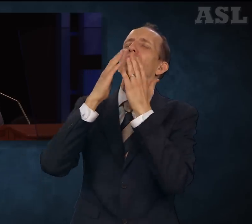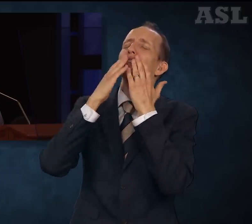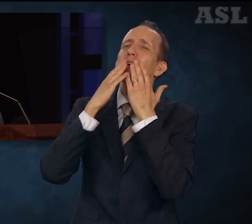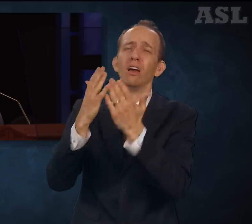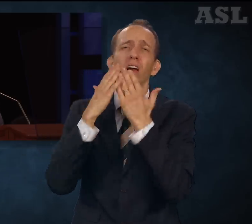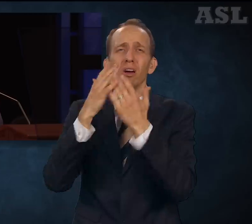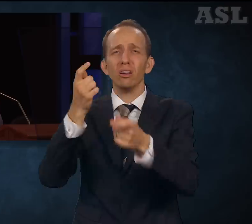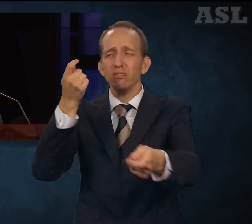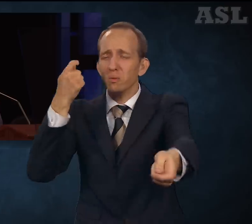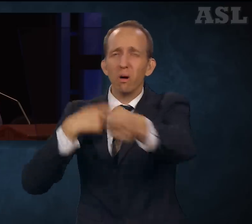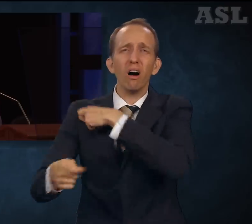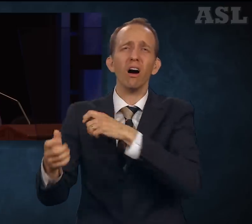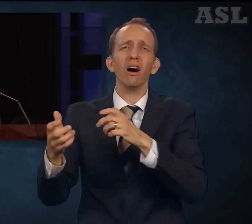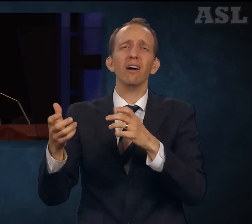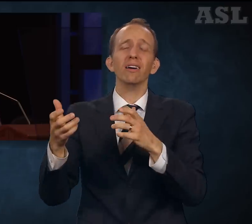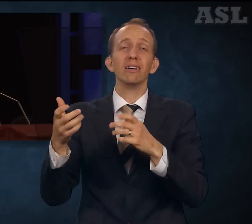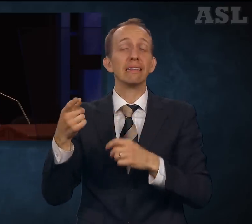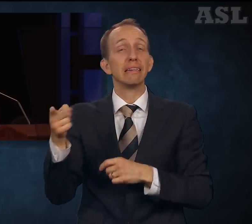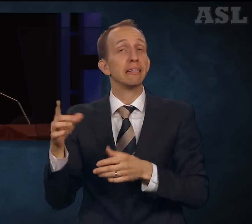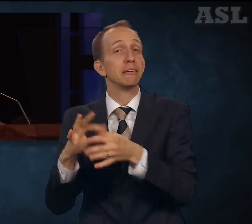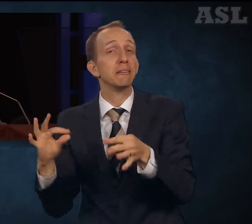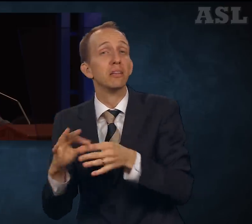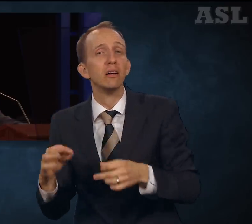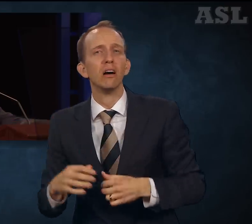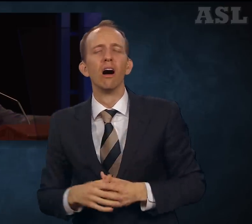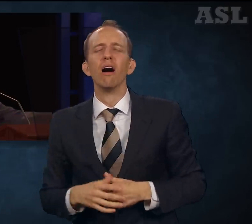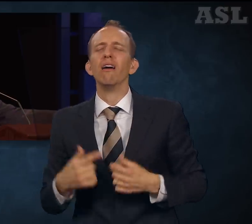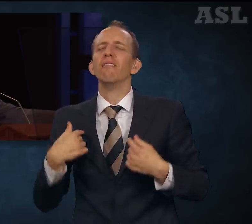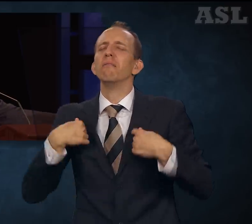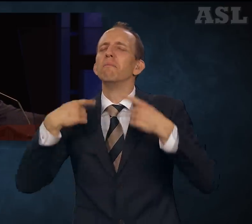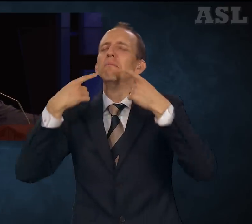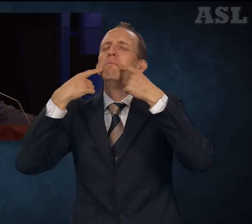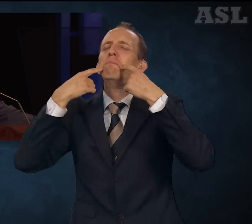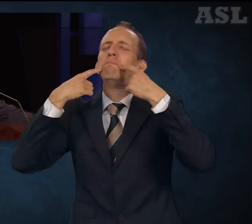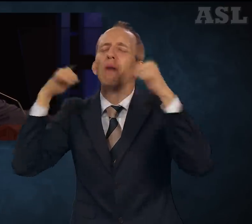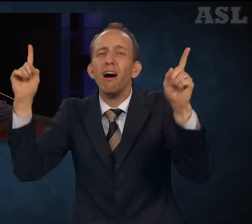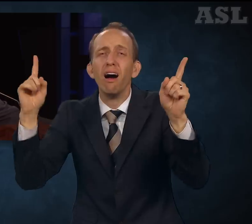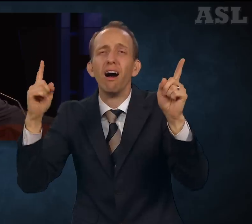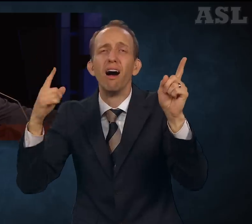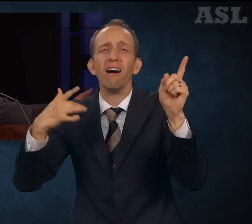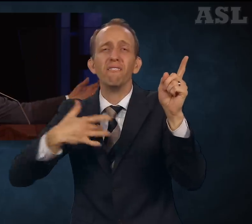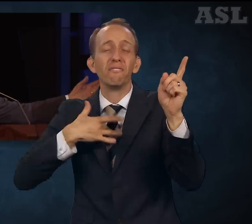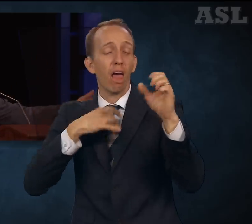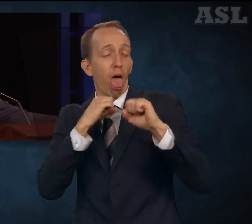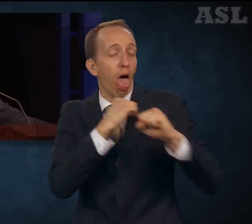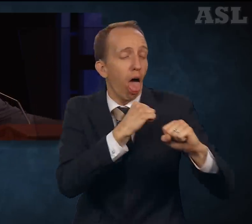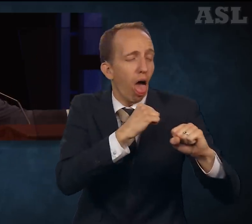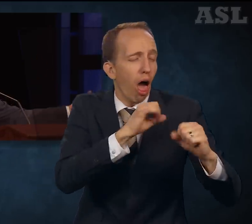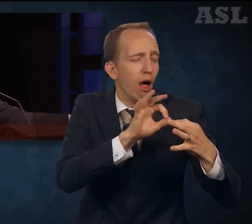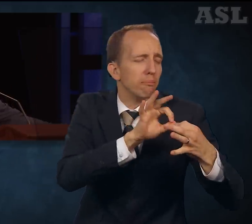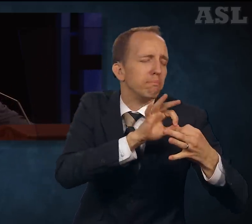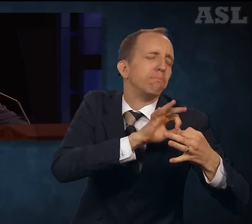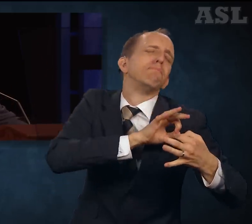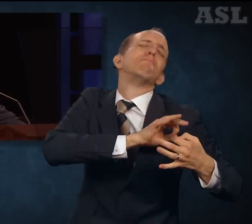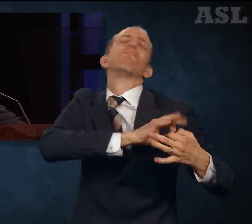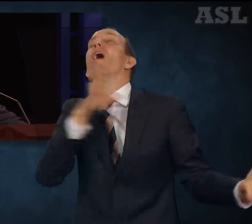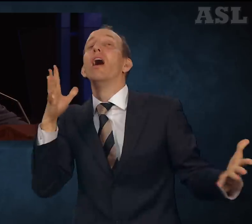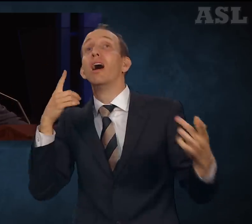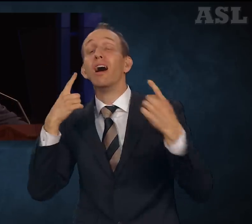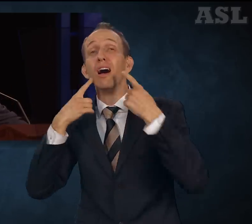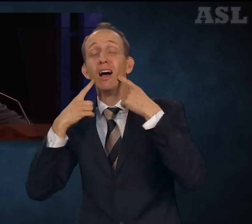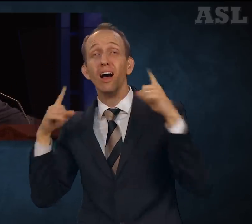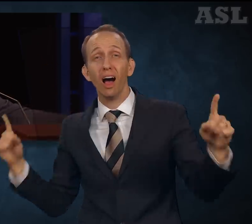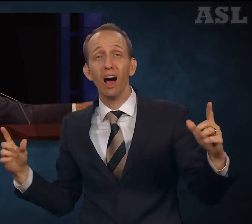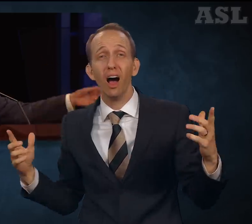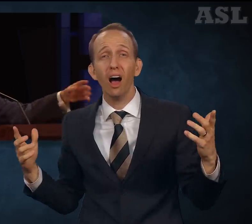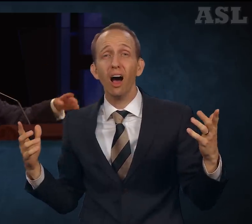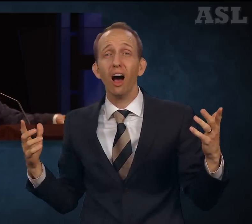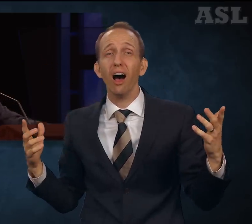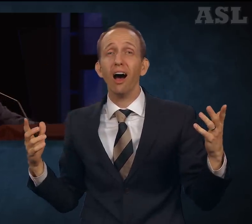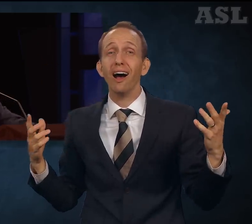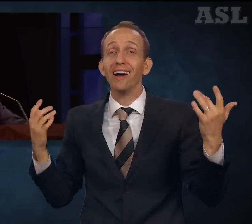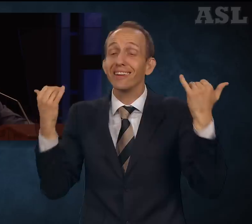TAKING HIS SMARTPHONE AWAY.